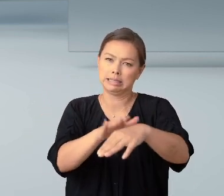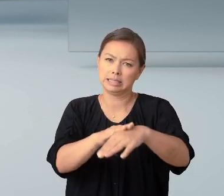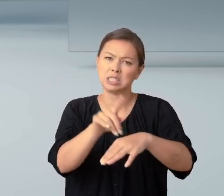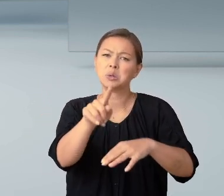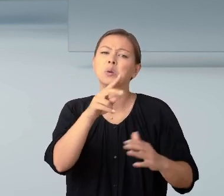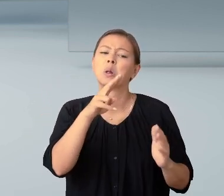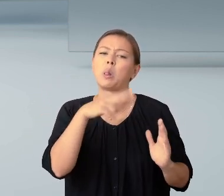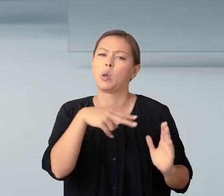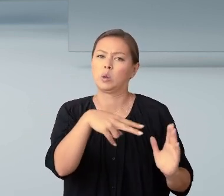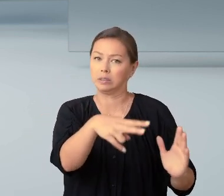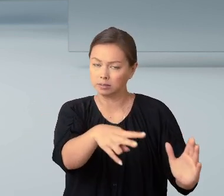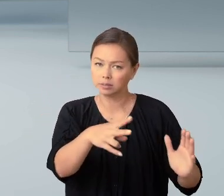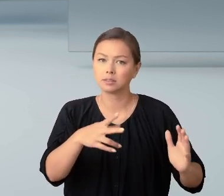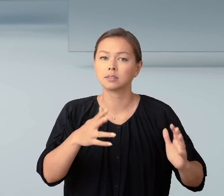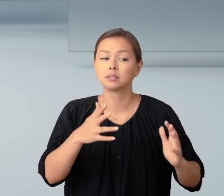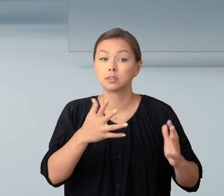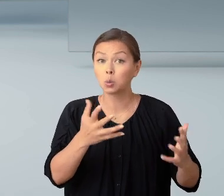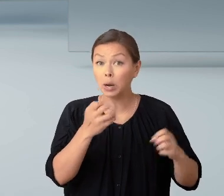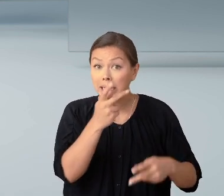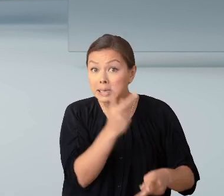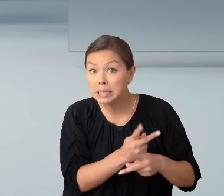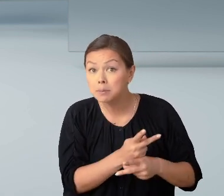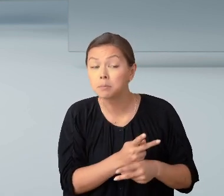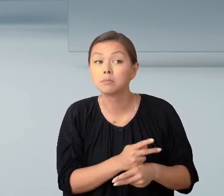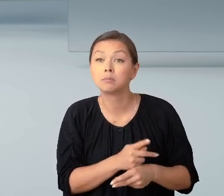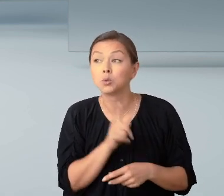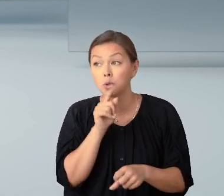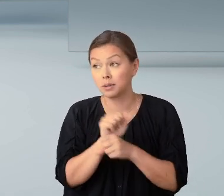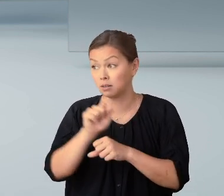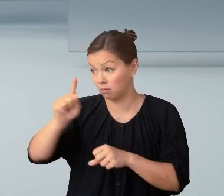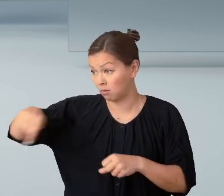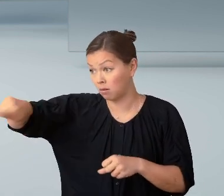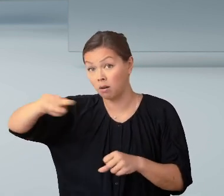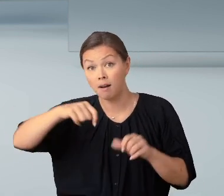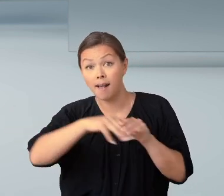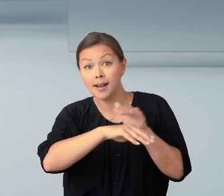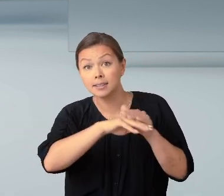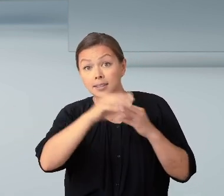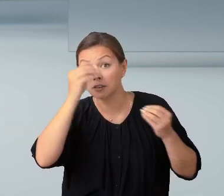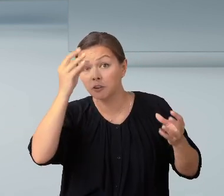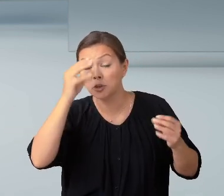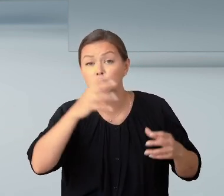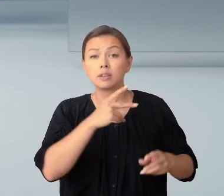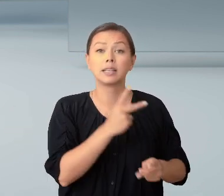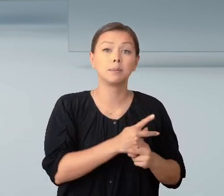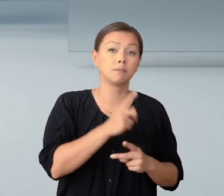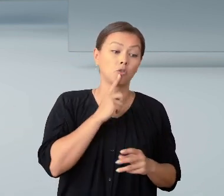Does everyone actually access that information? So again, we've got some great tools so that when you're in Business Central, you